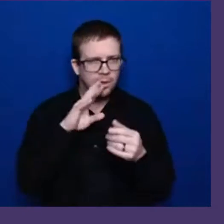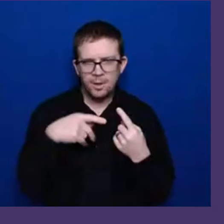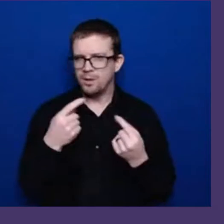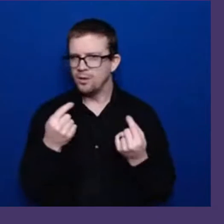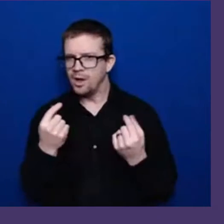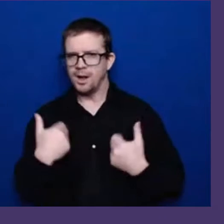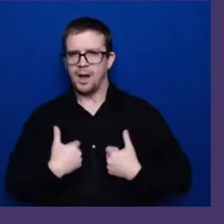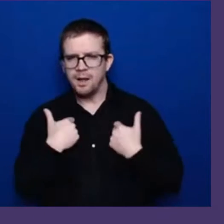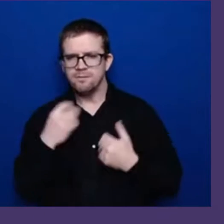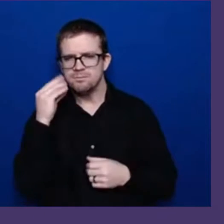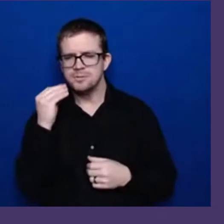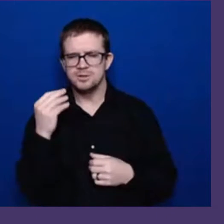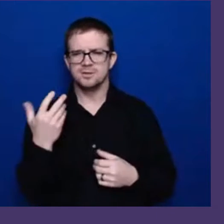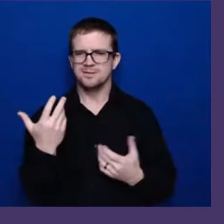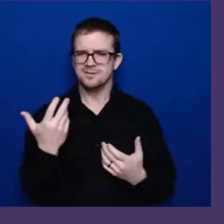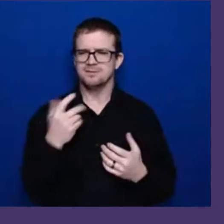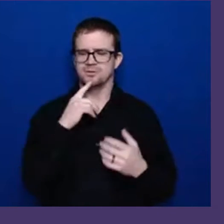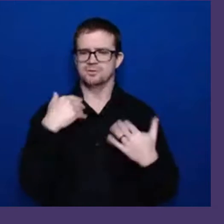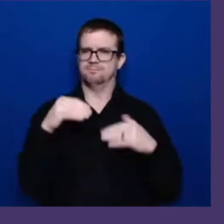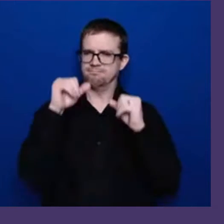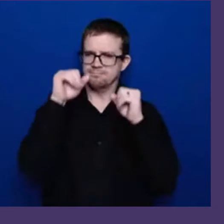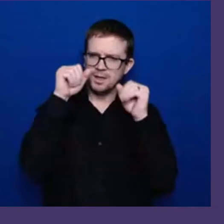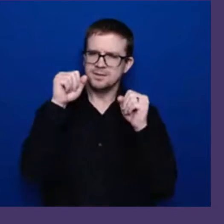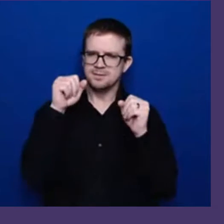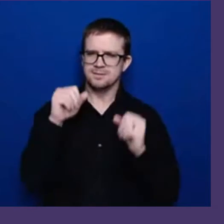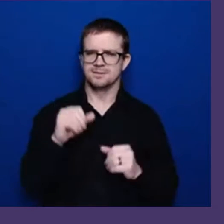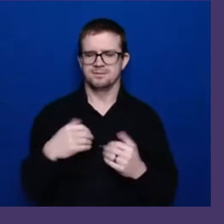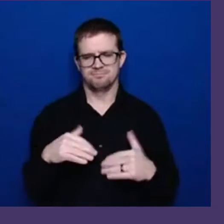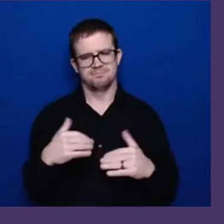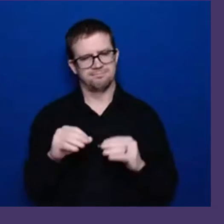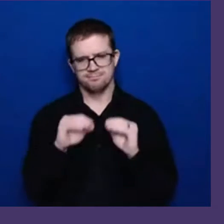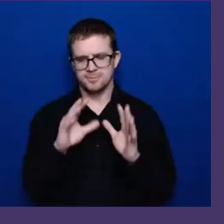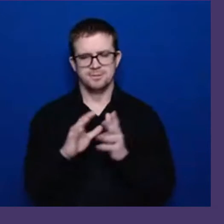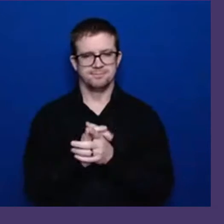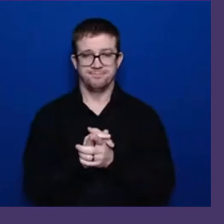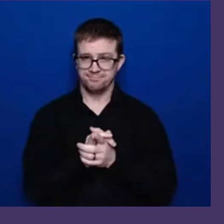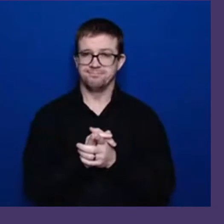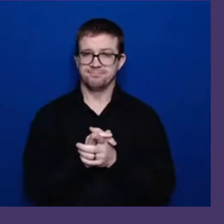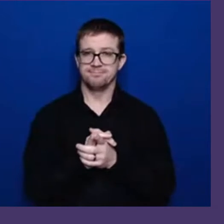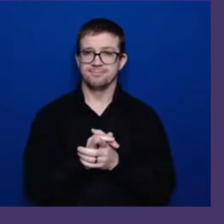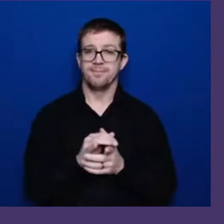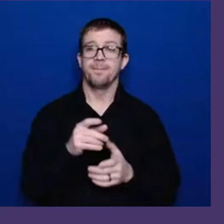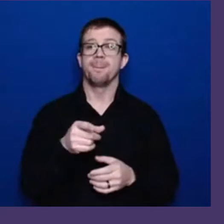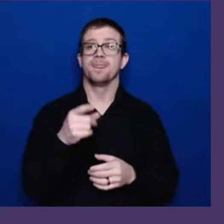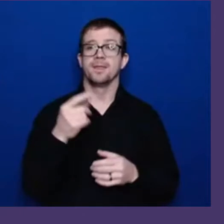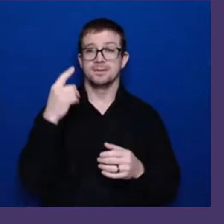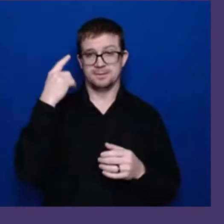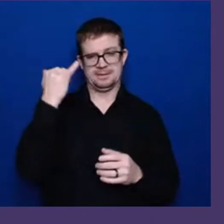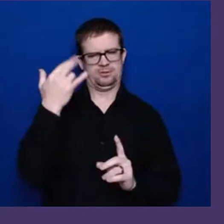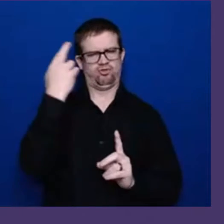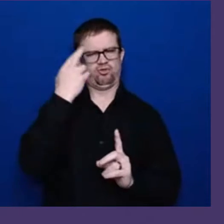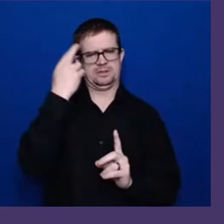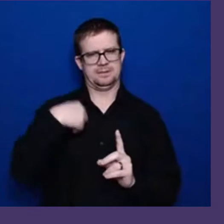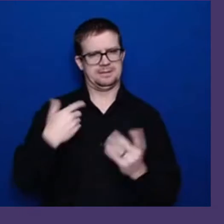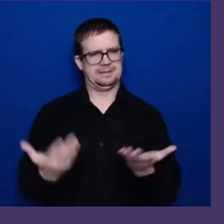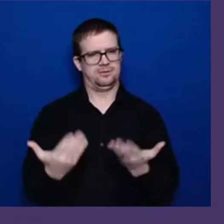I think some of those key things are exactly why we're here today. Jessica Rafuse: I remember that too, when you're just building your community,